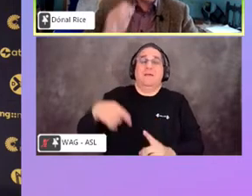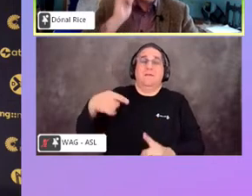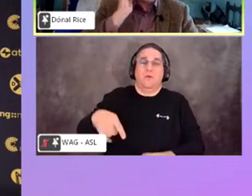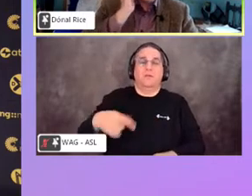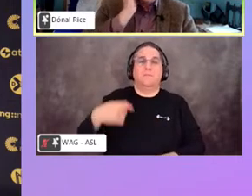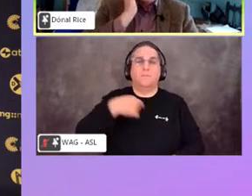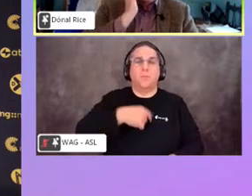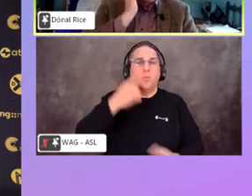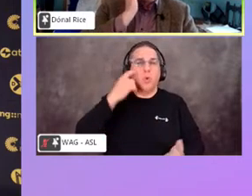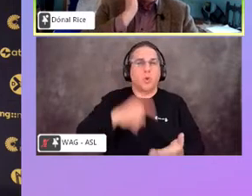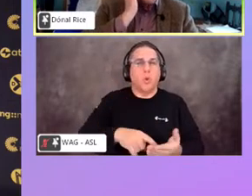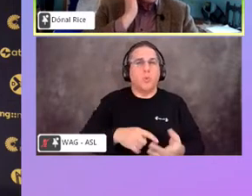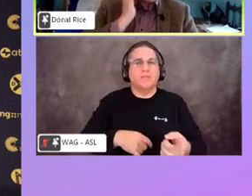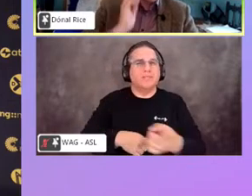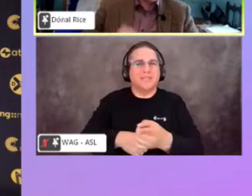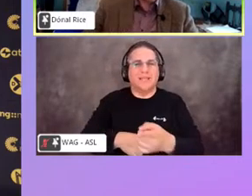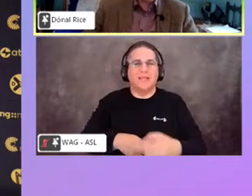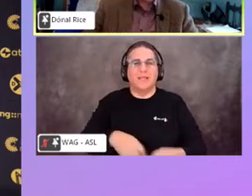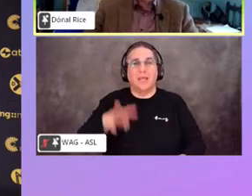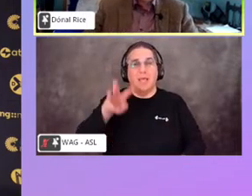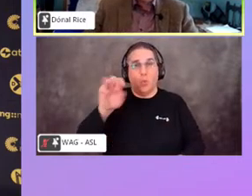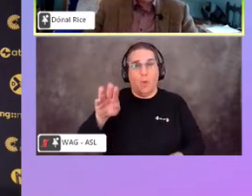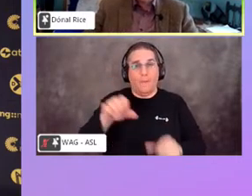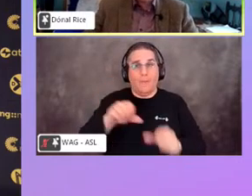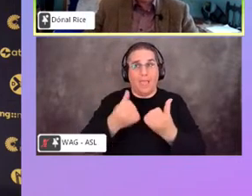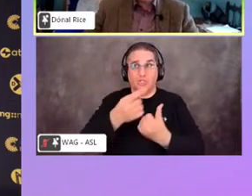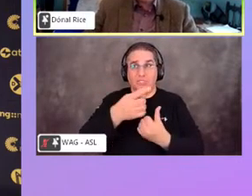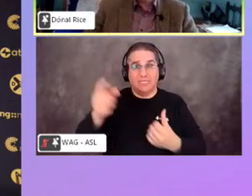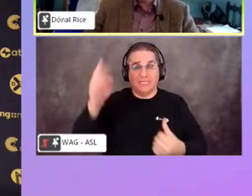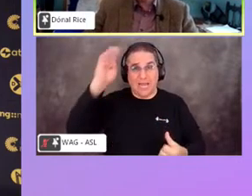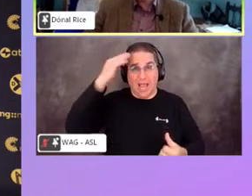testing of online services. This needs to become a